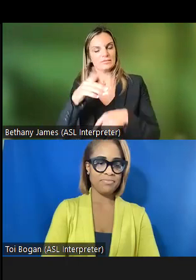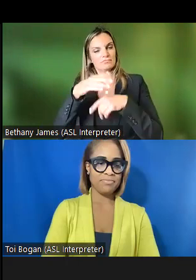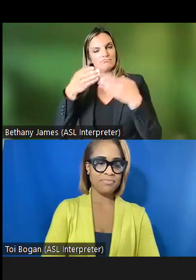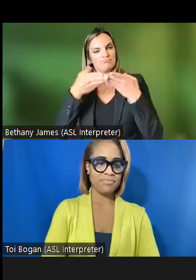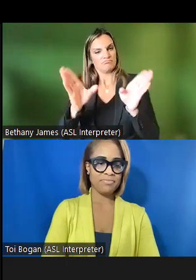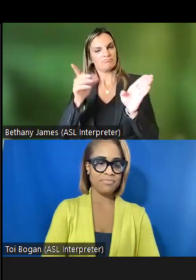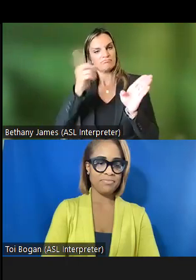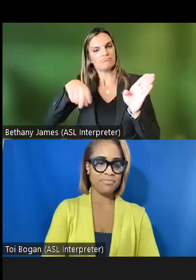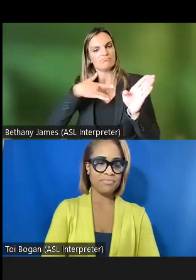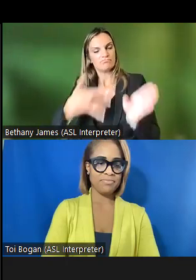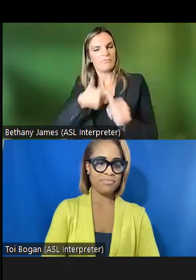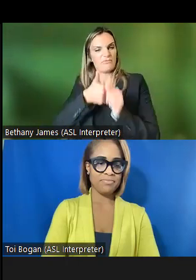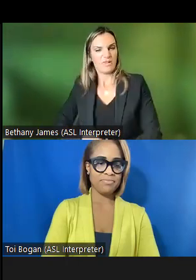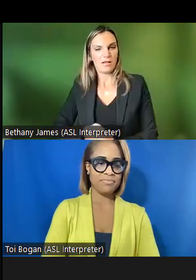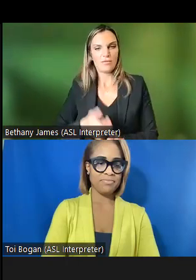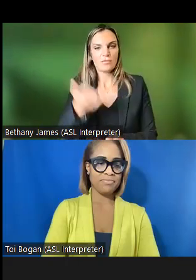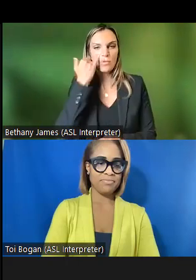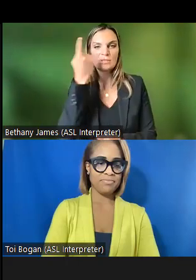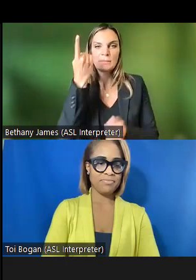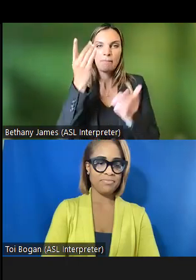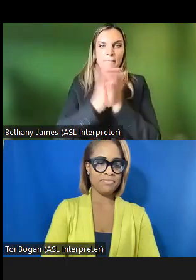followed, right, if someone requests an interpreter or something like that.